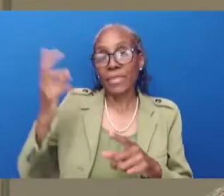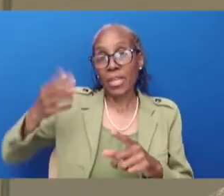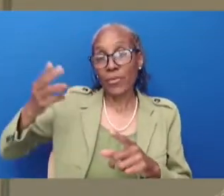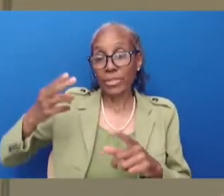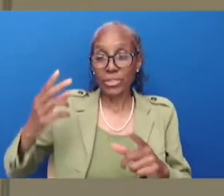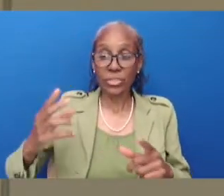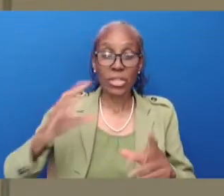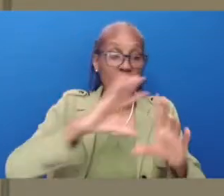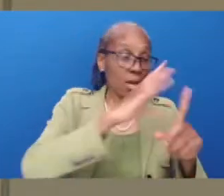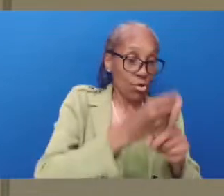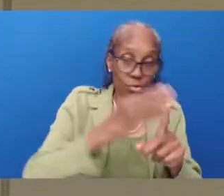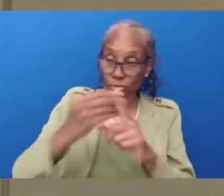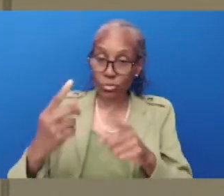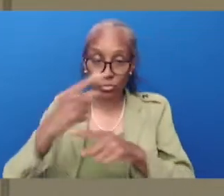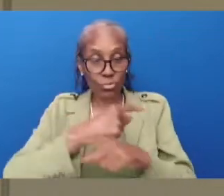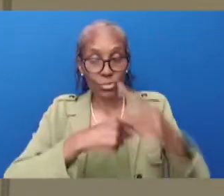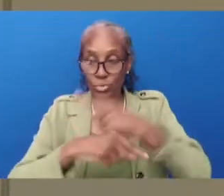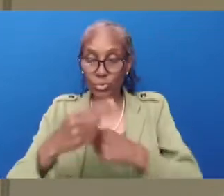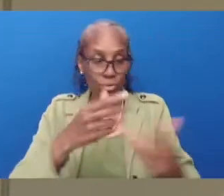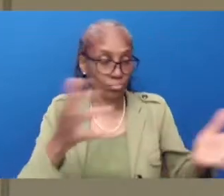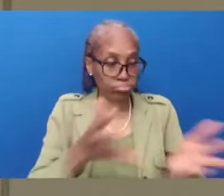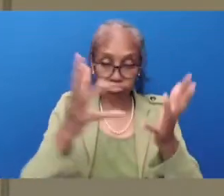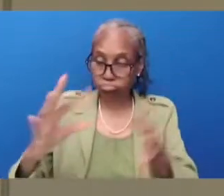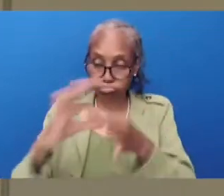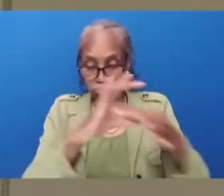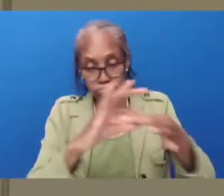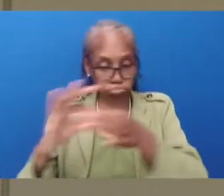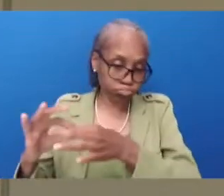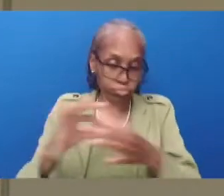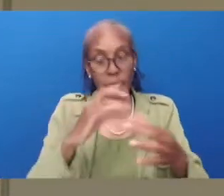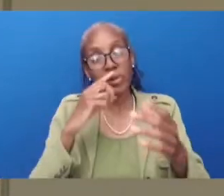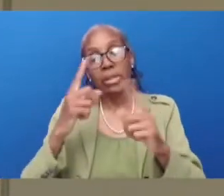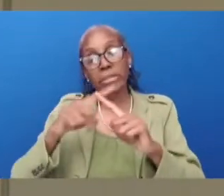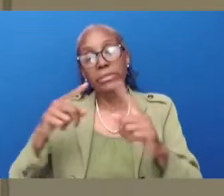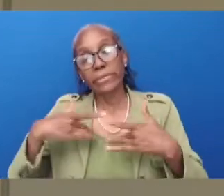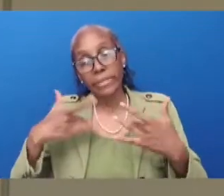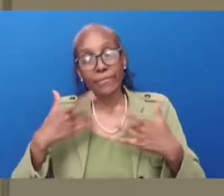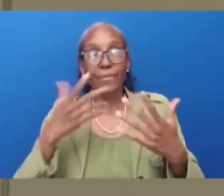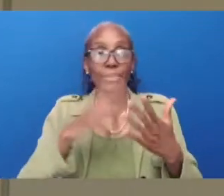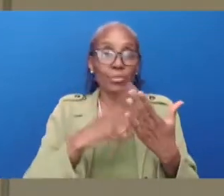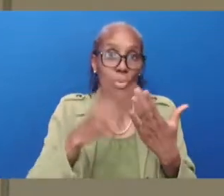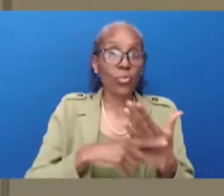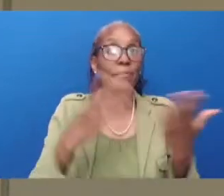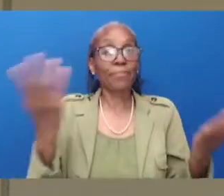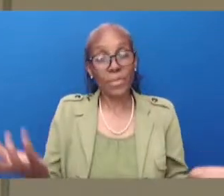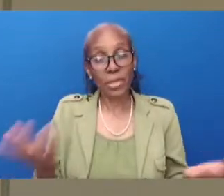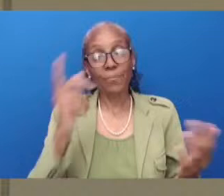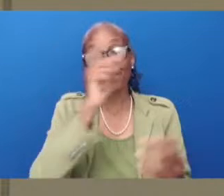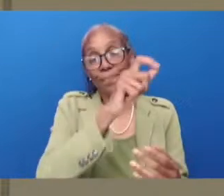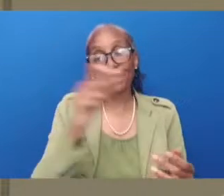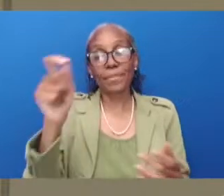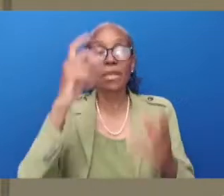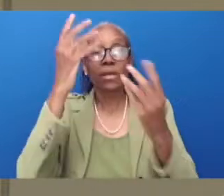HERITAGE AND FOSTER